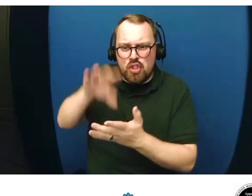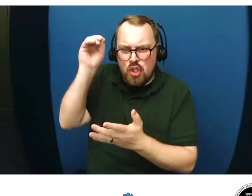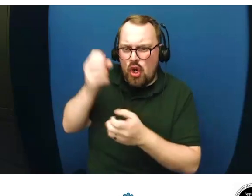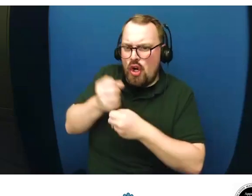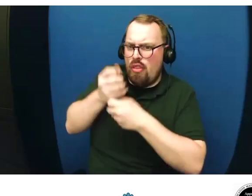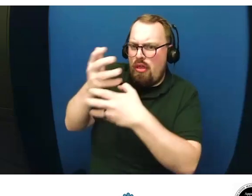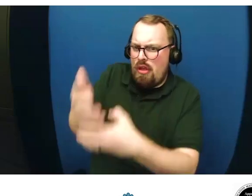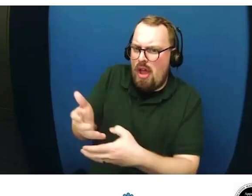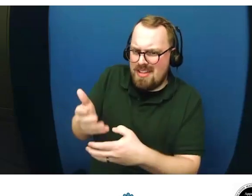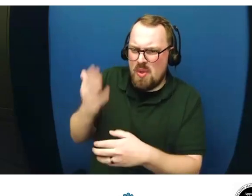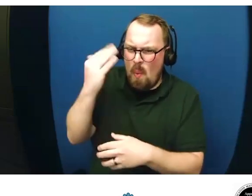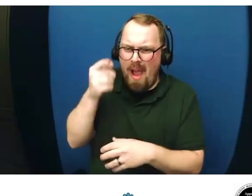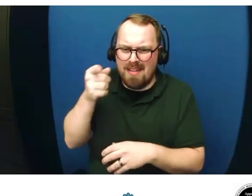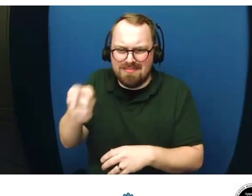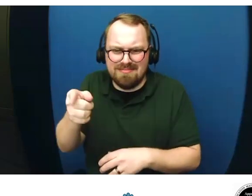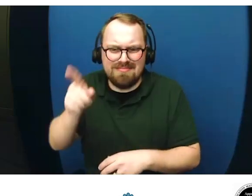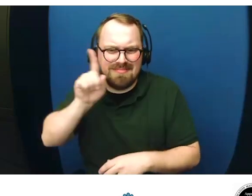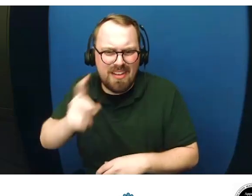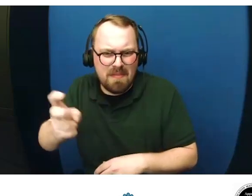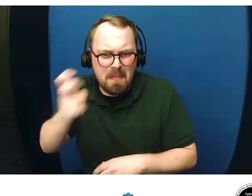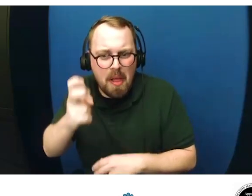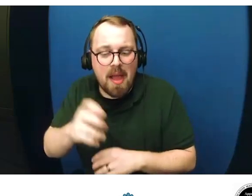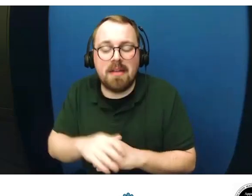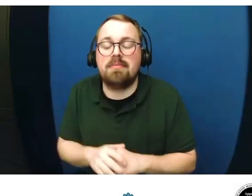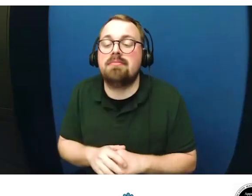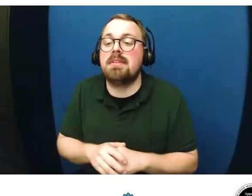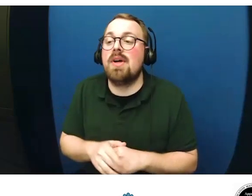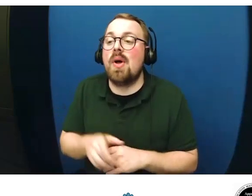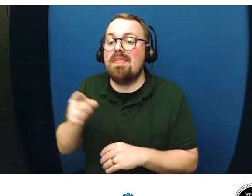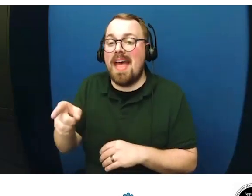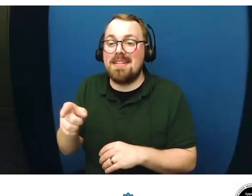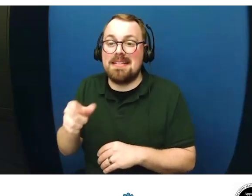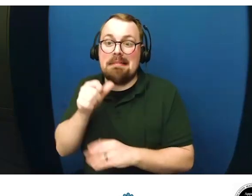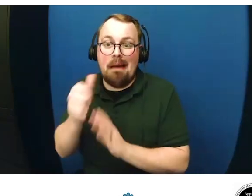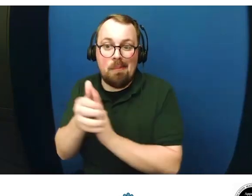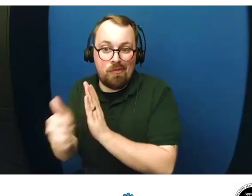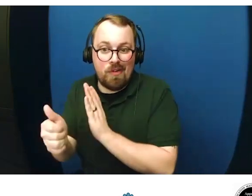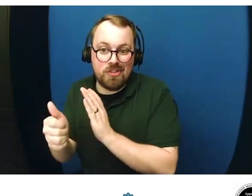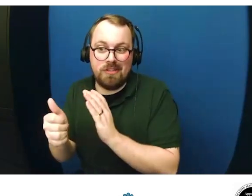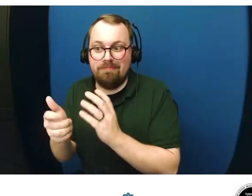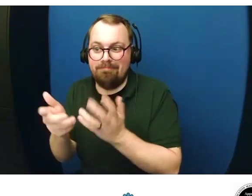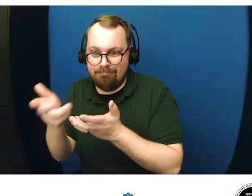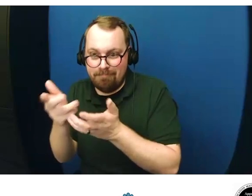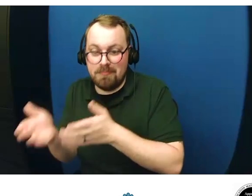Another one that comes to mind for more proficient communicators, typically, is Usher Syndrome.